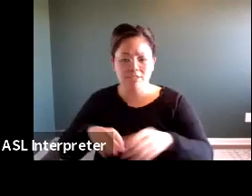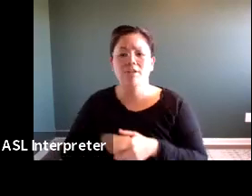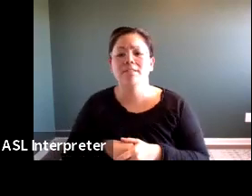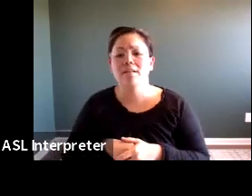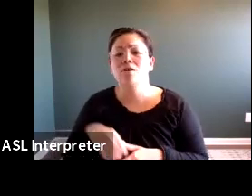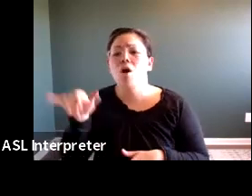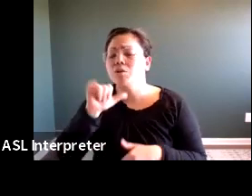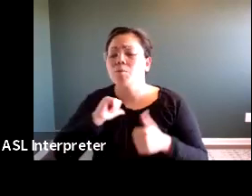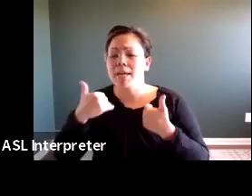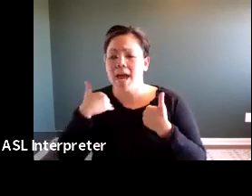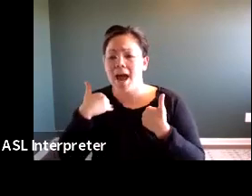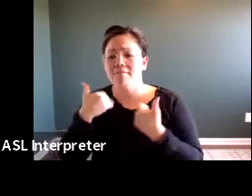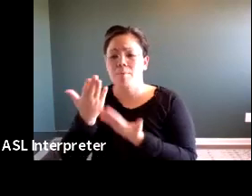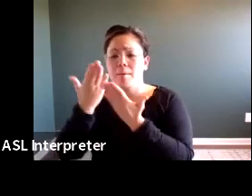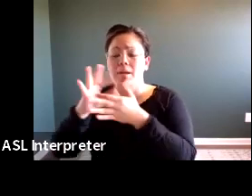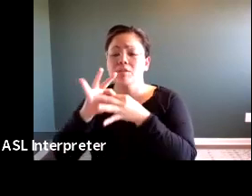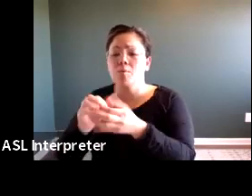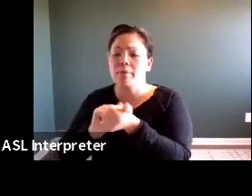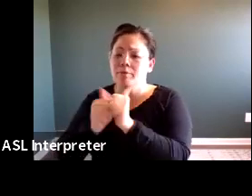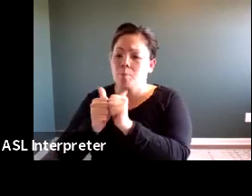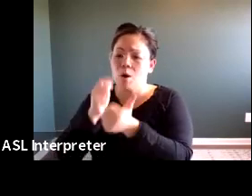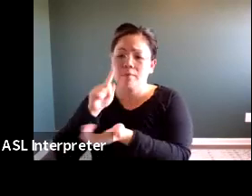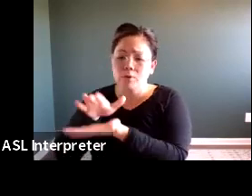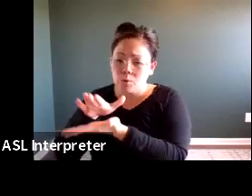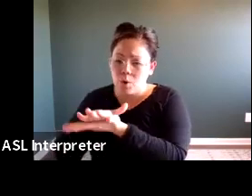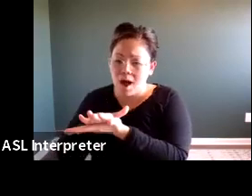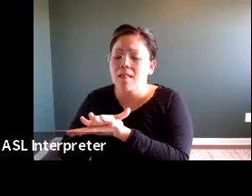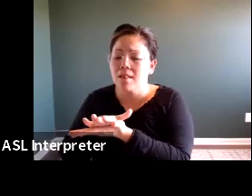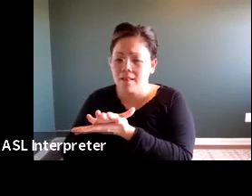around sports here for schools. And I think for the person